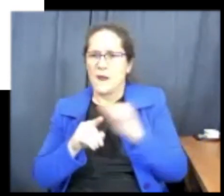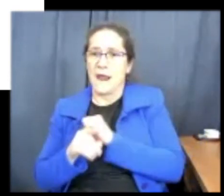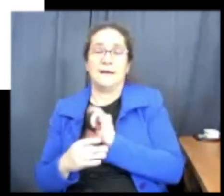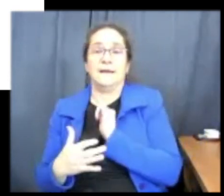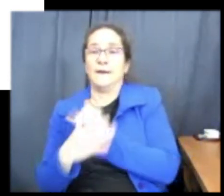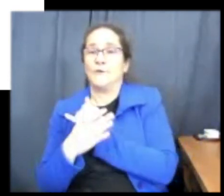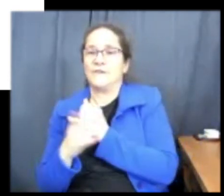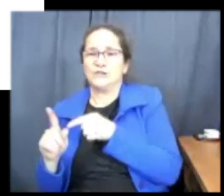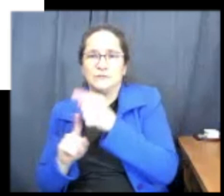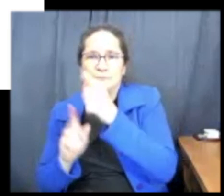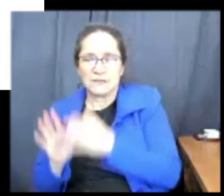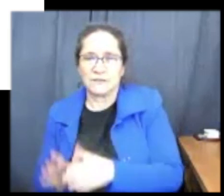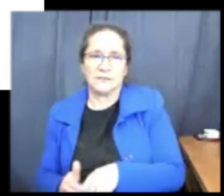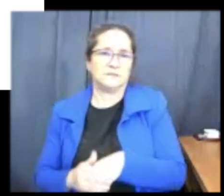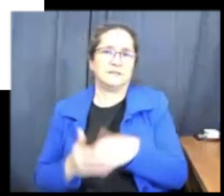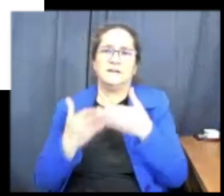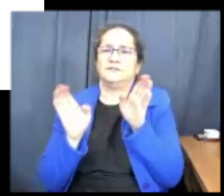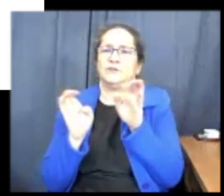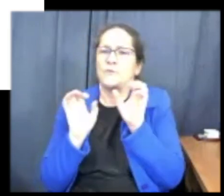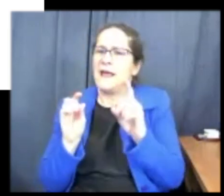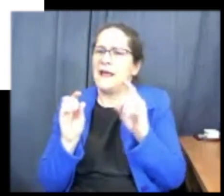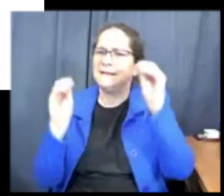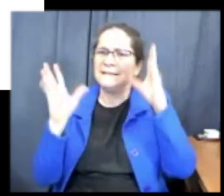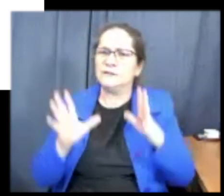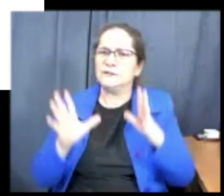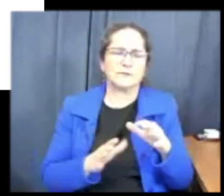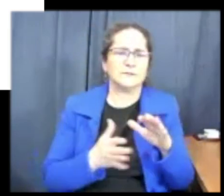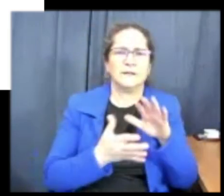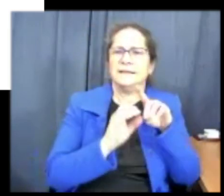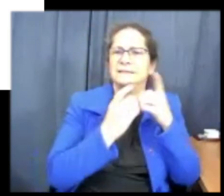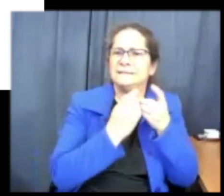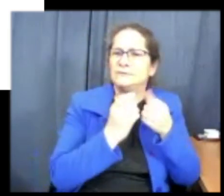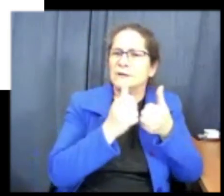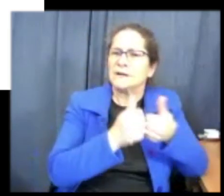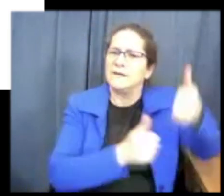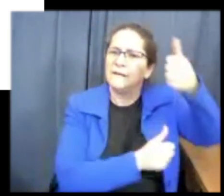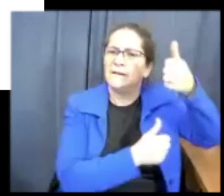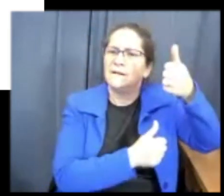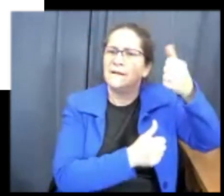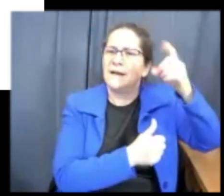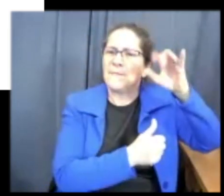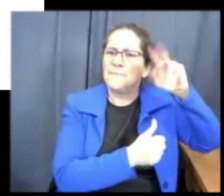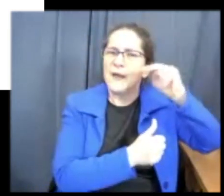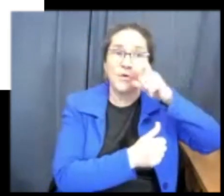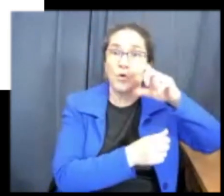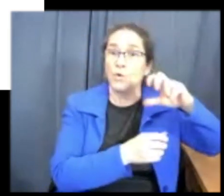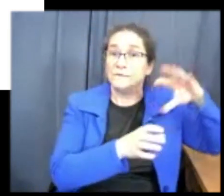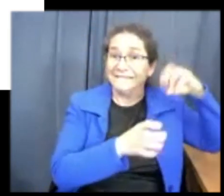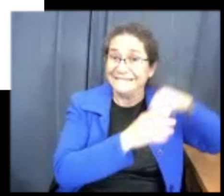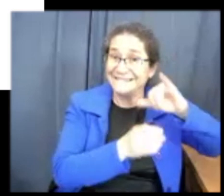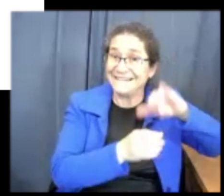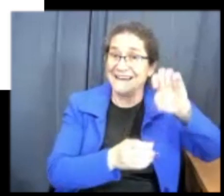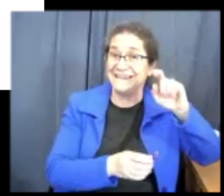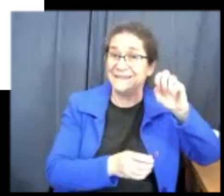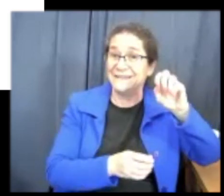to your District Administration, who sits in on those ETR meetings. And then also again, look at your different types